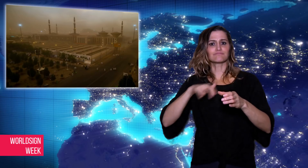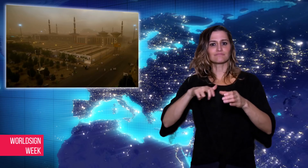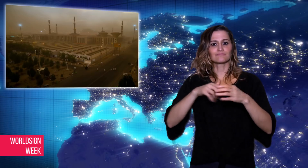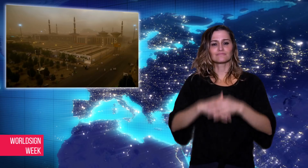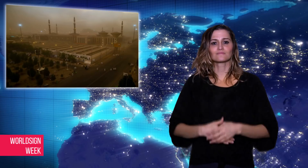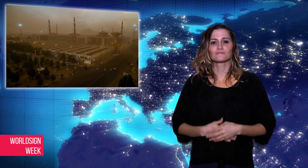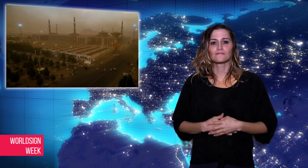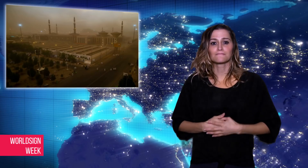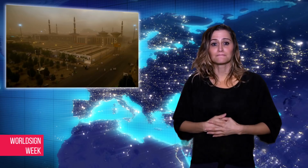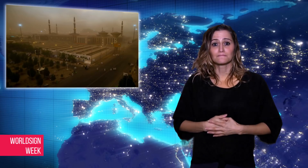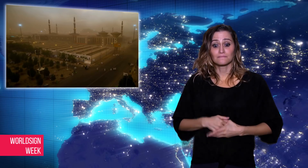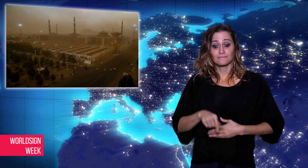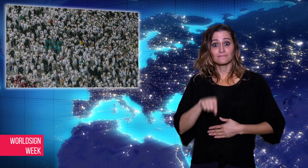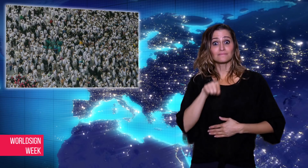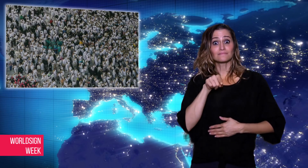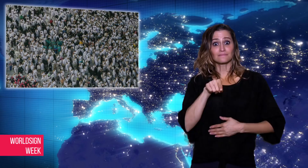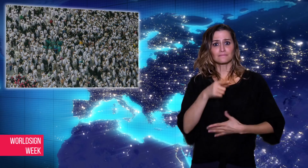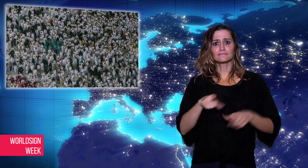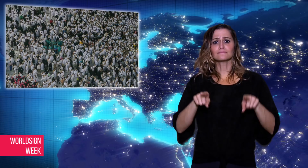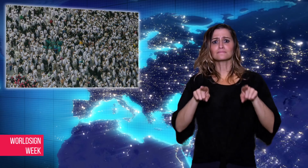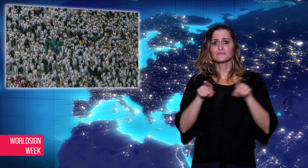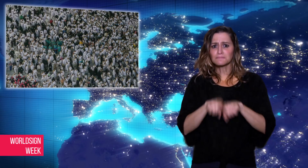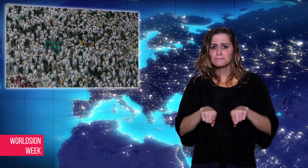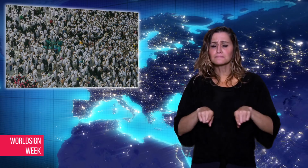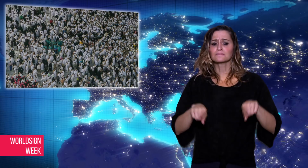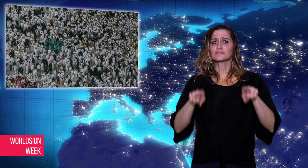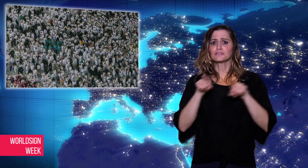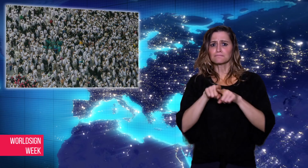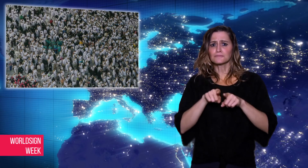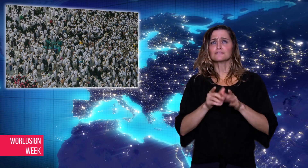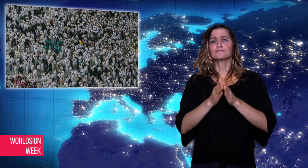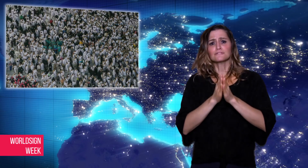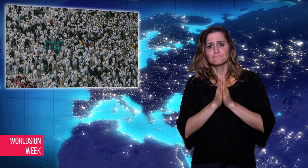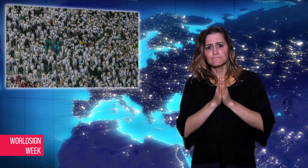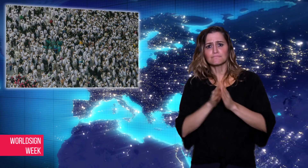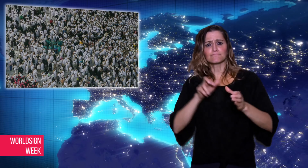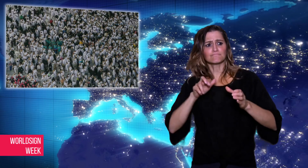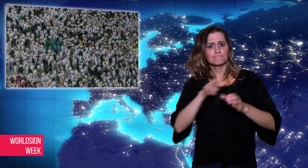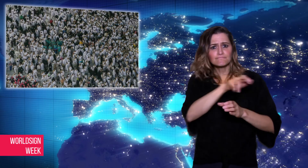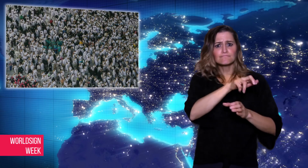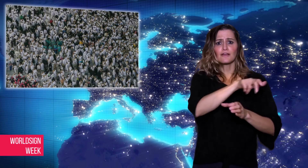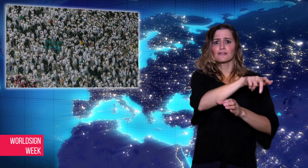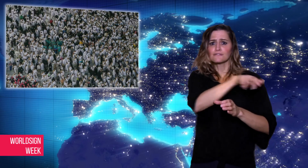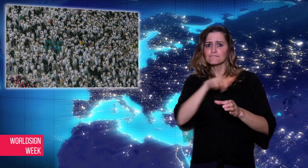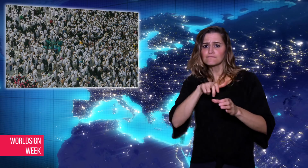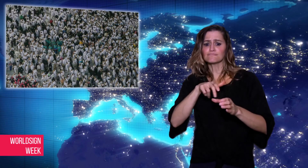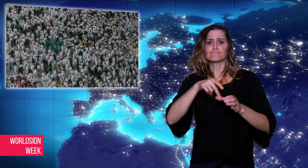circling These rituals took place in